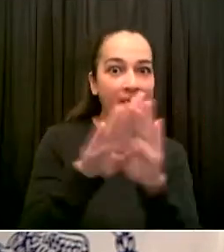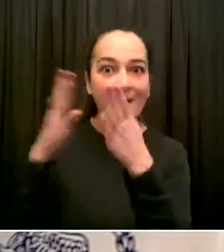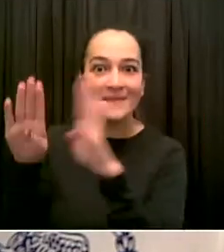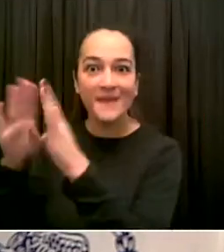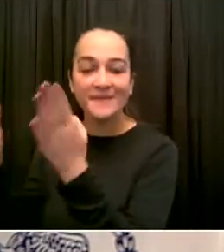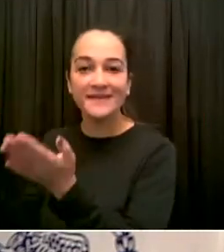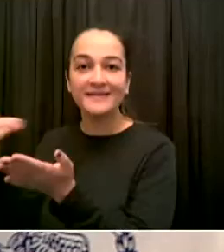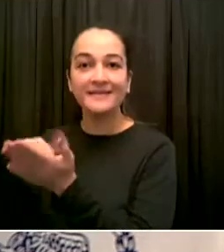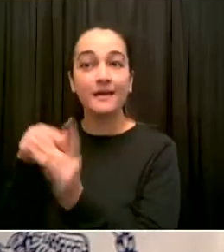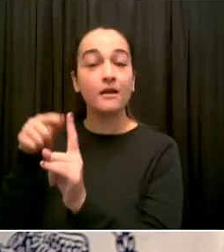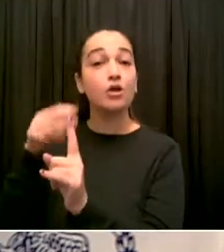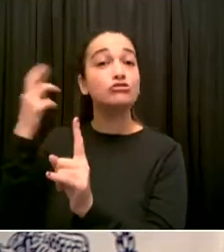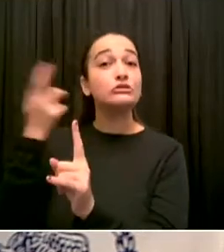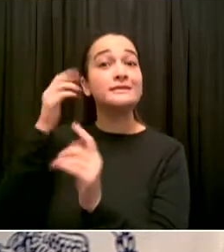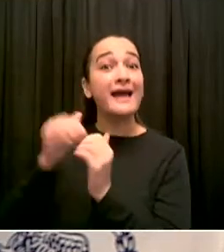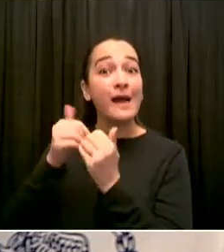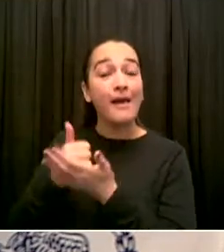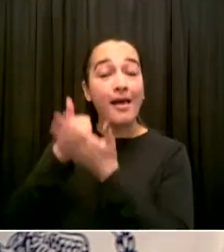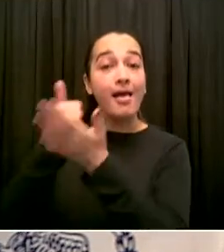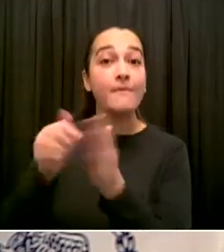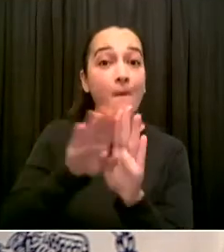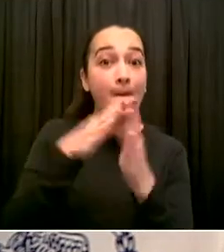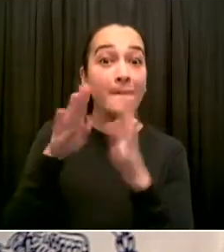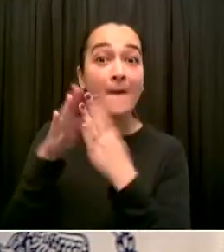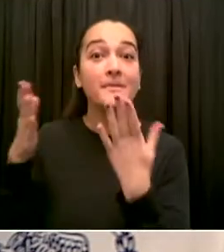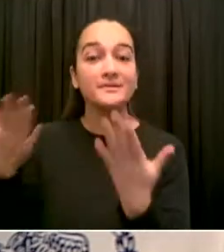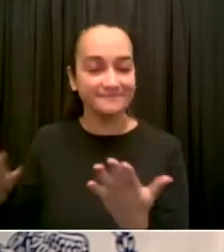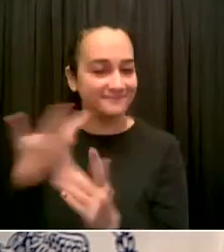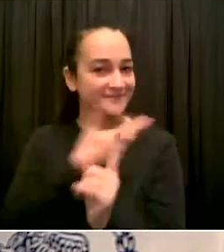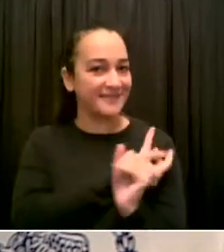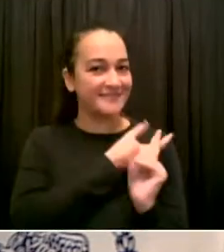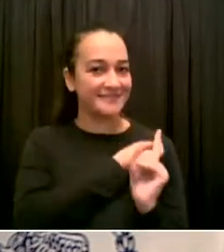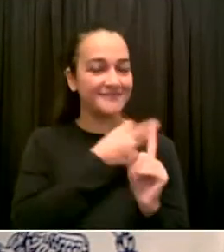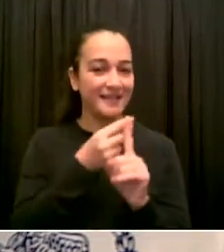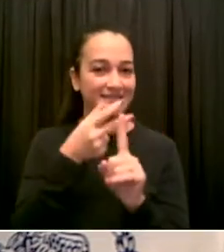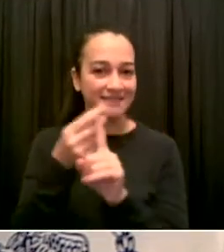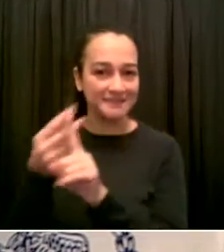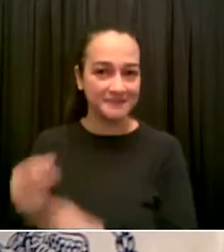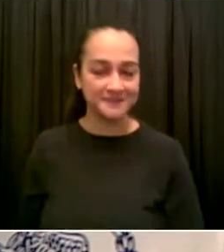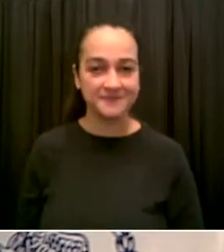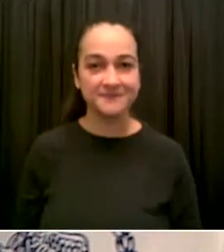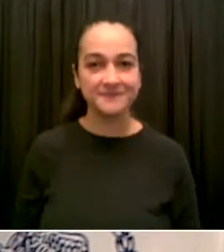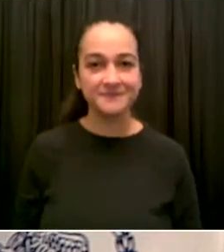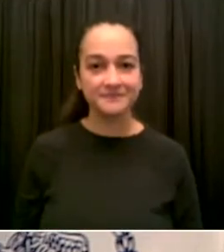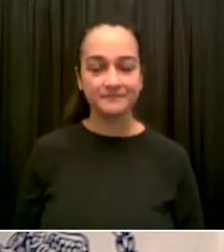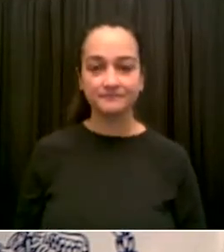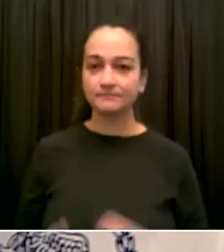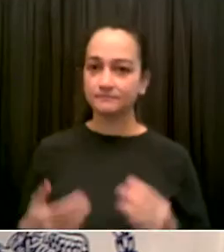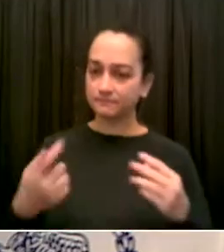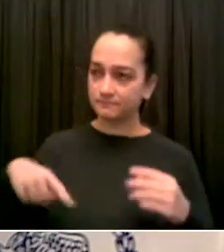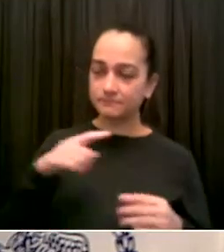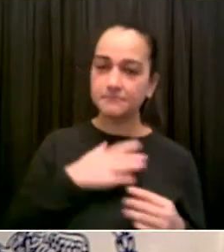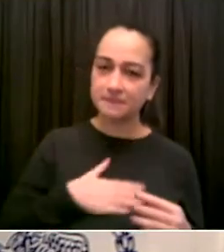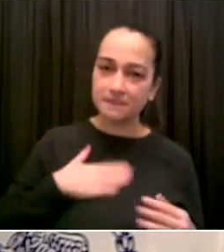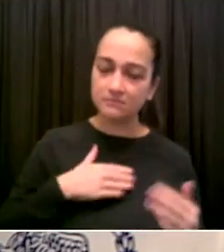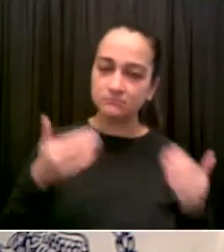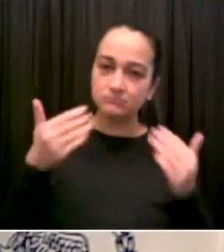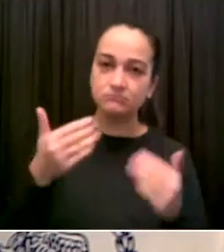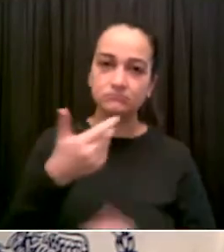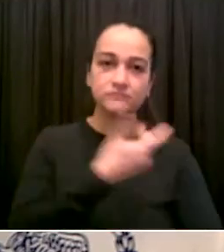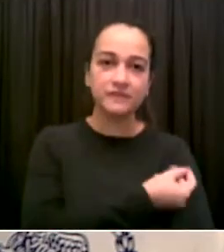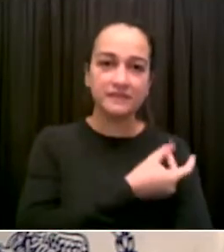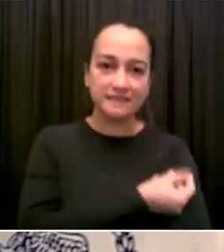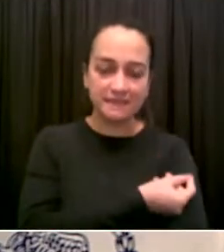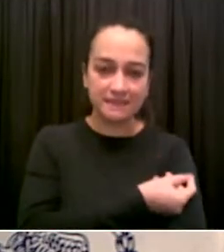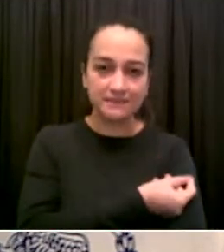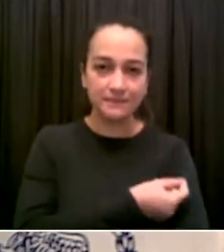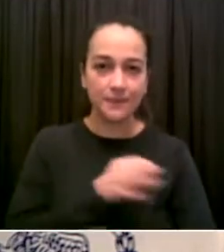THOSE NUMBERS WILL GO UP A LOT